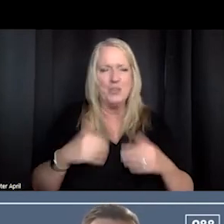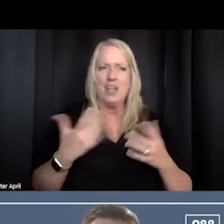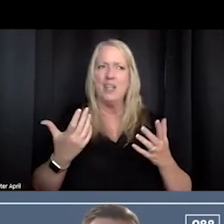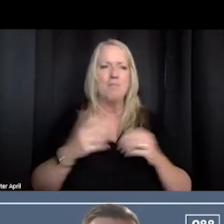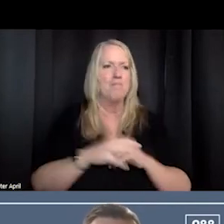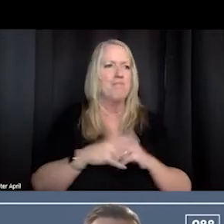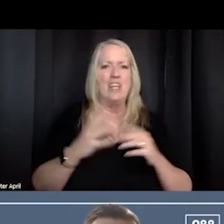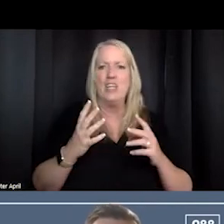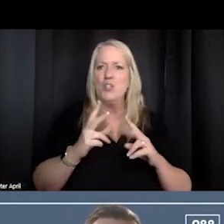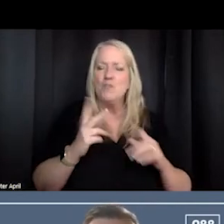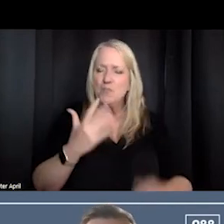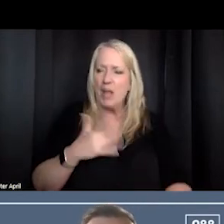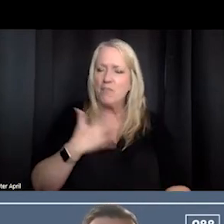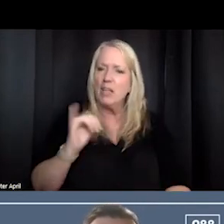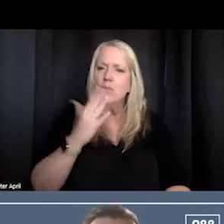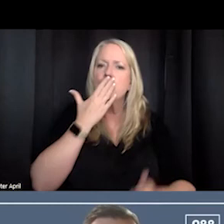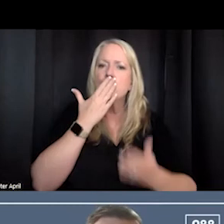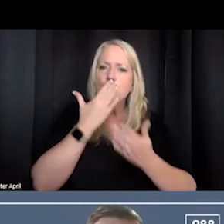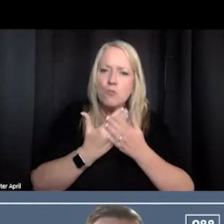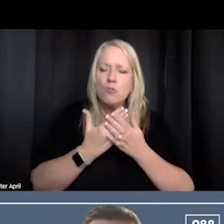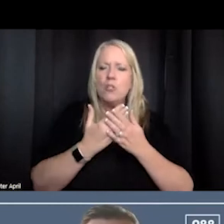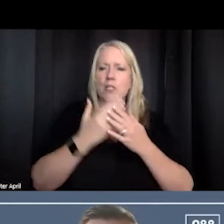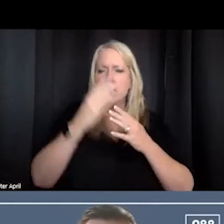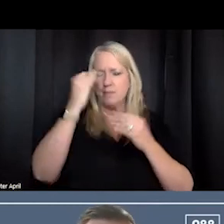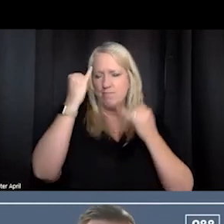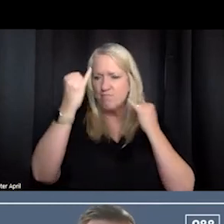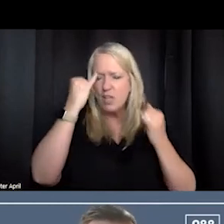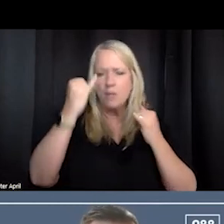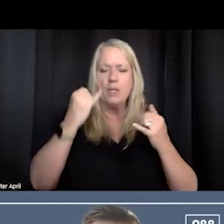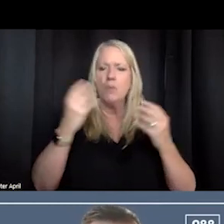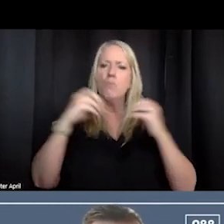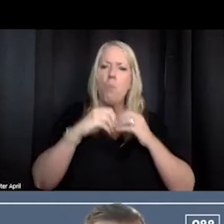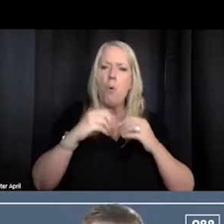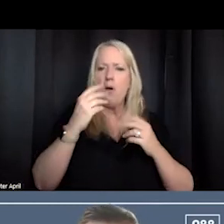A GOOD GOOD, STRATEGY. TO RAISE VISABILITY AWARENESS OF THE OPPORTUNITY.